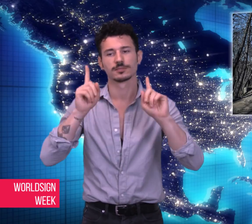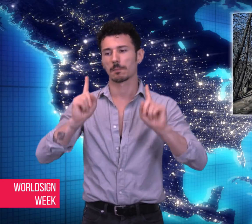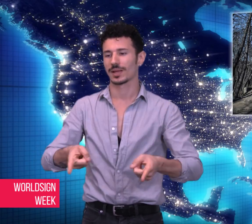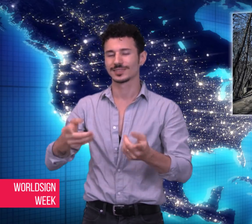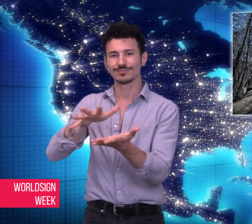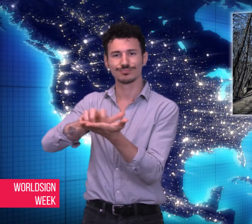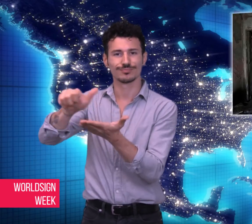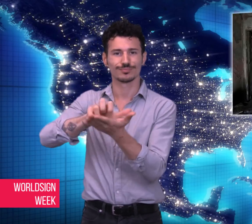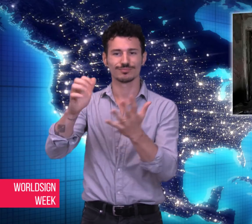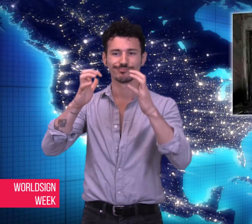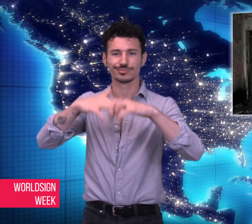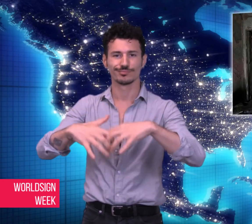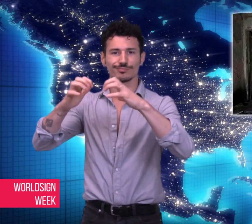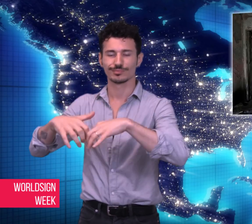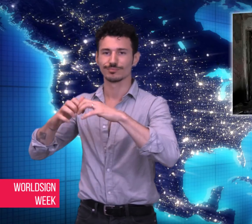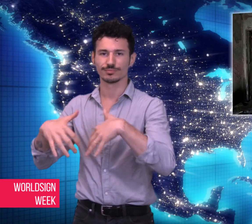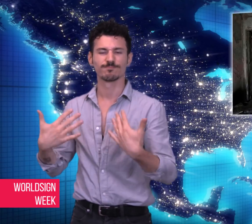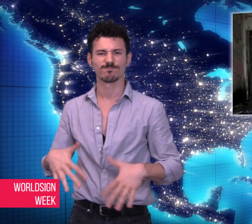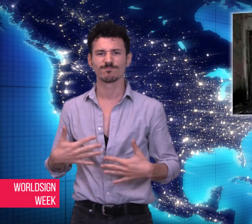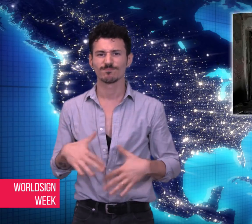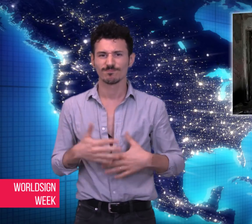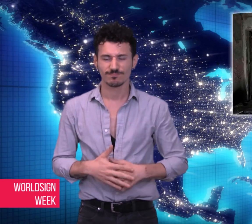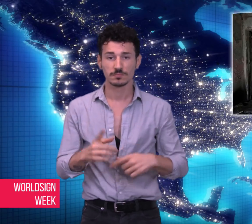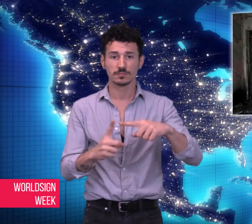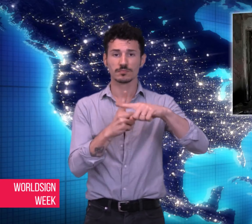fire. The head of Greece's civil